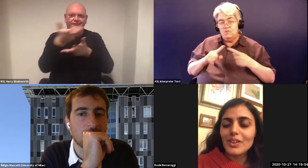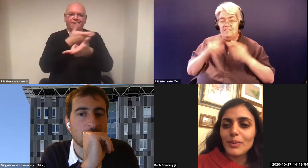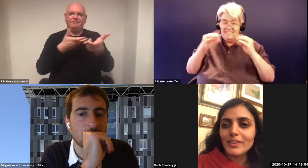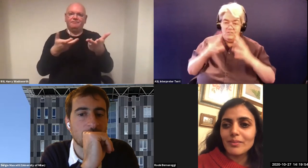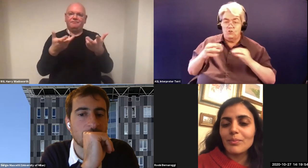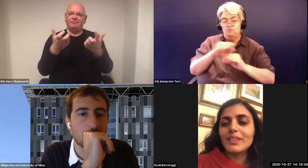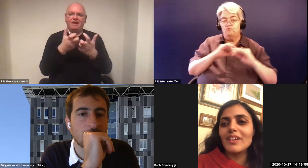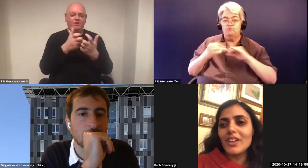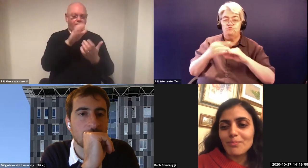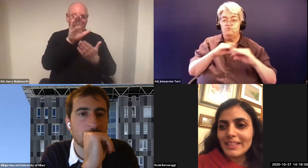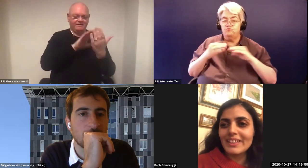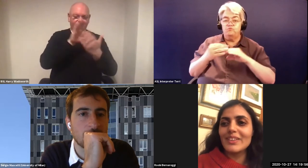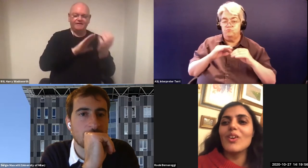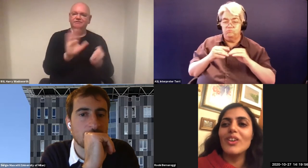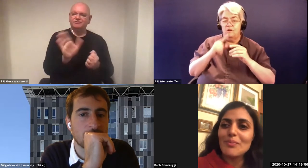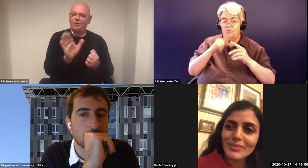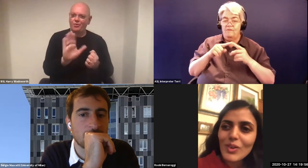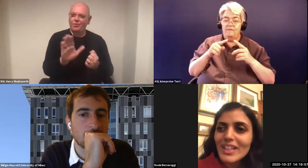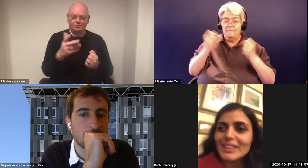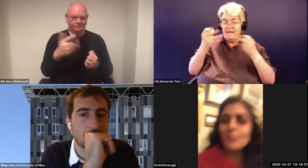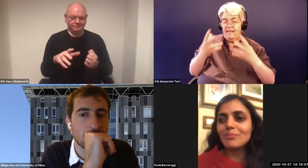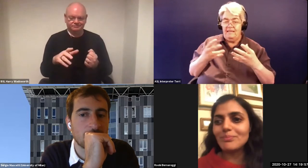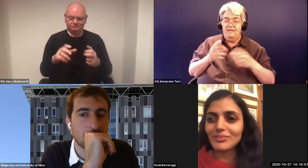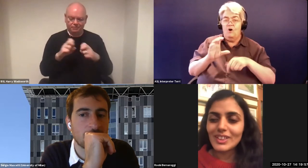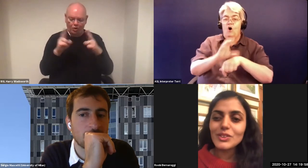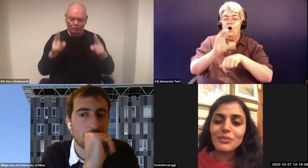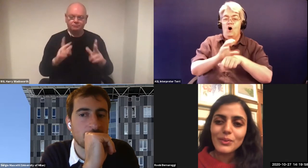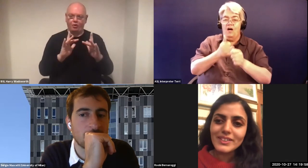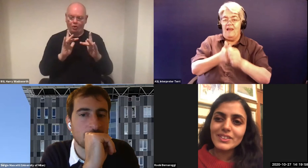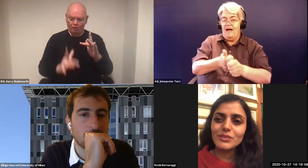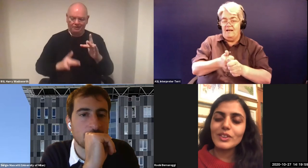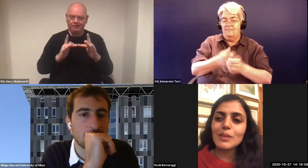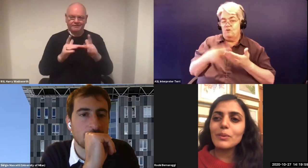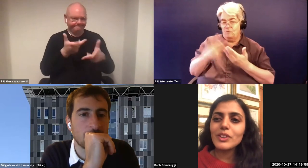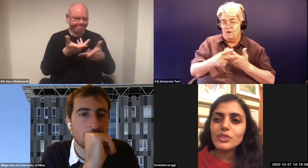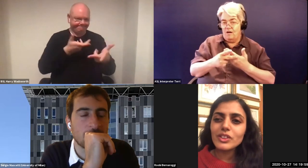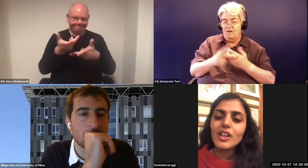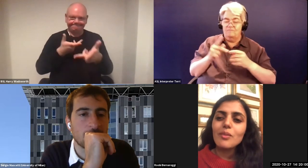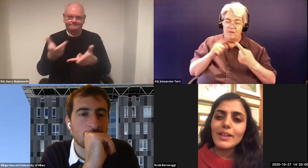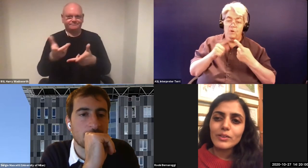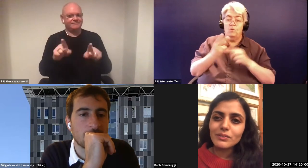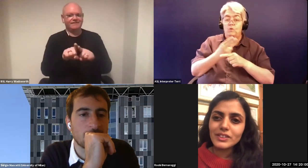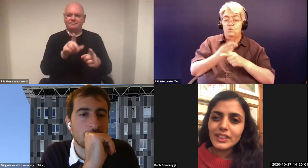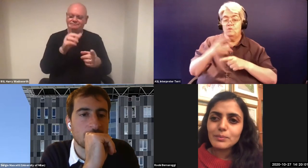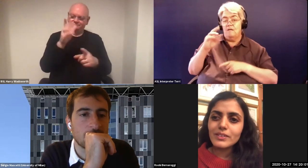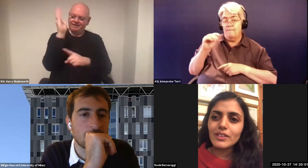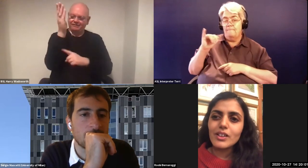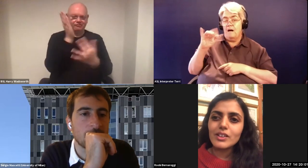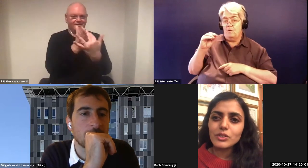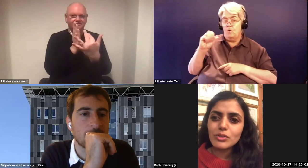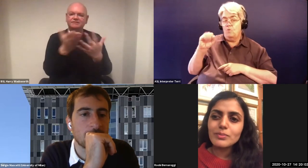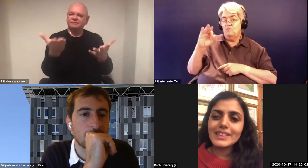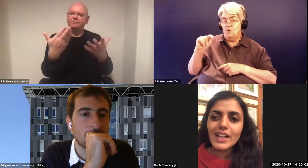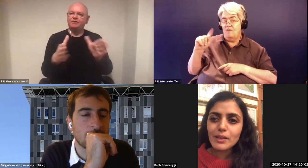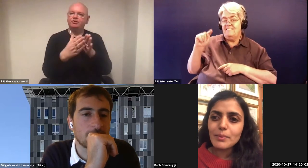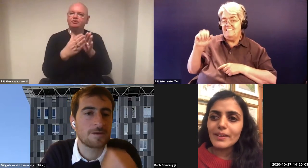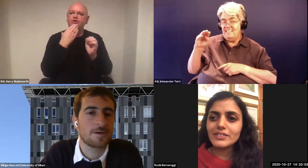with with a lot of many um online softwares for example we used Microsoft teams uh Zoom, Skype and